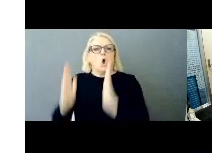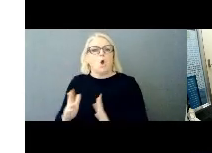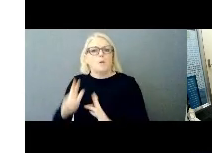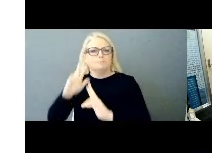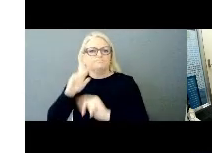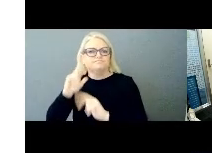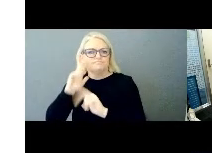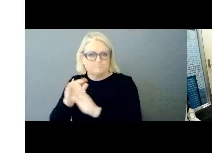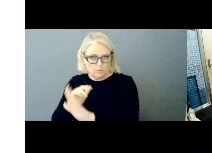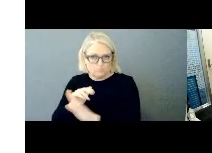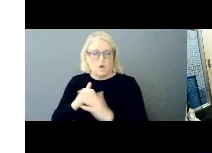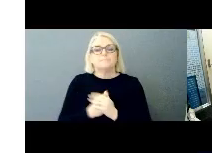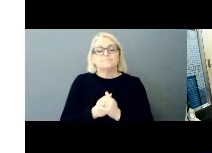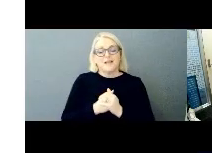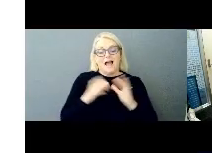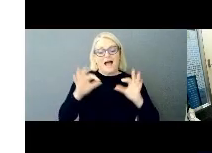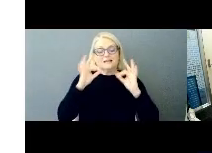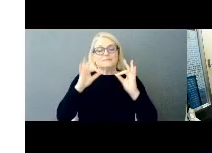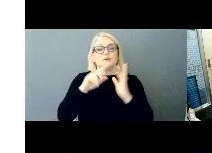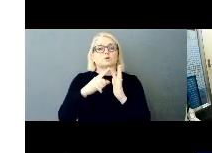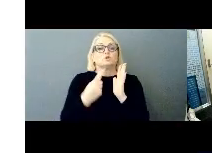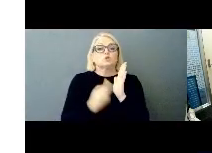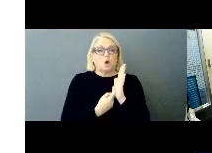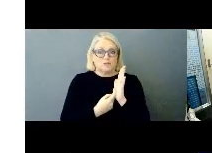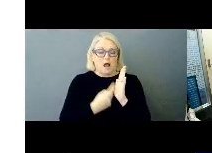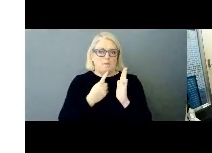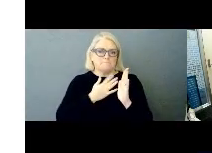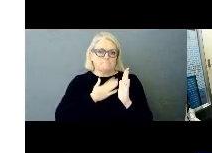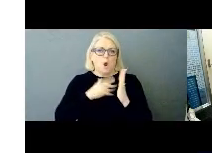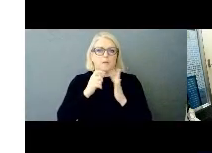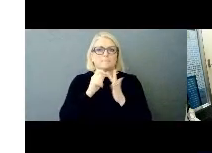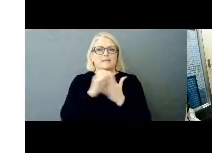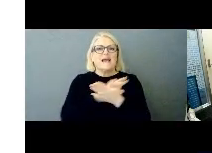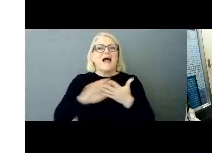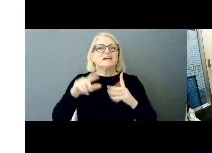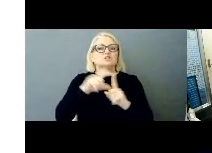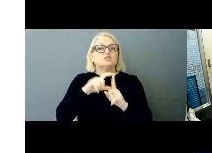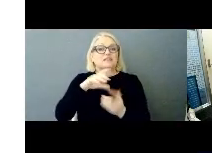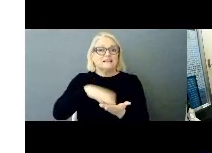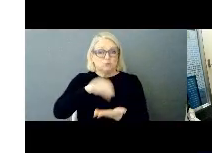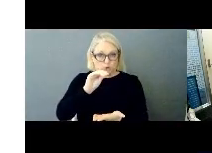who's a paediatrician, was my PhD student, looking at the dissonance between what we should be doing